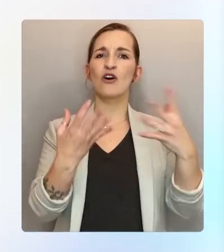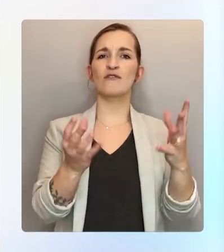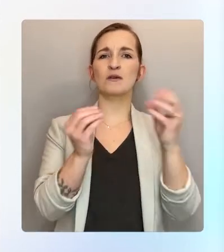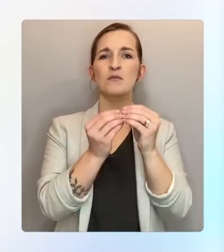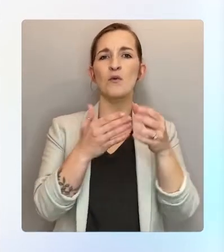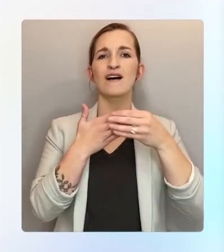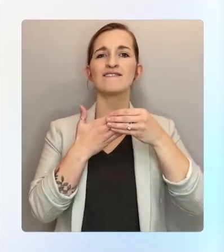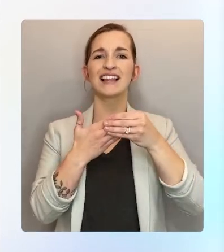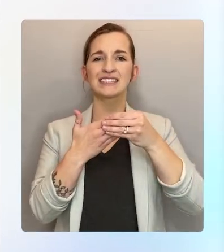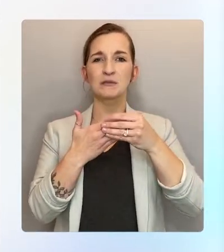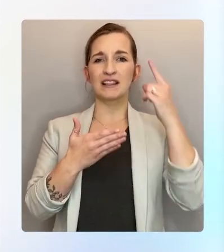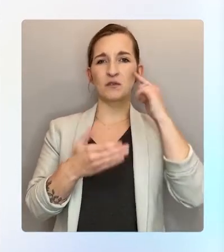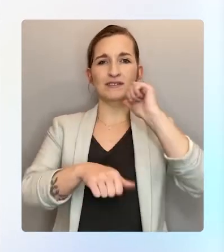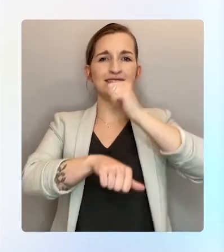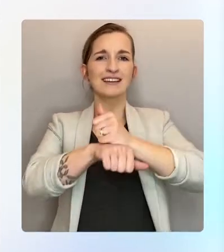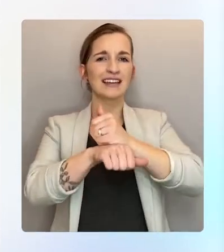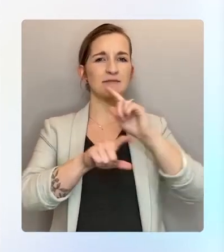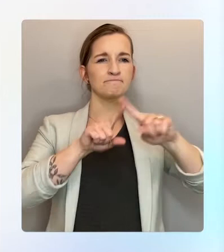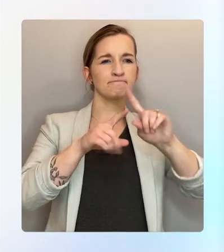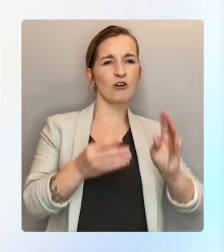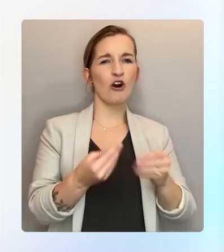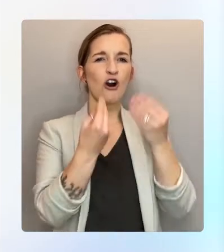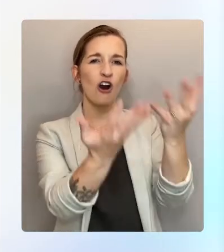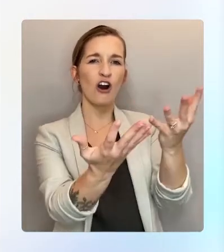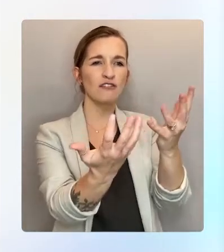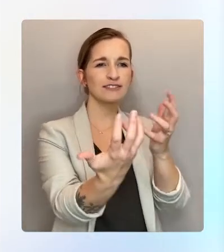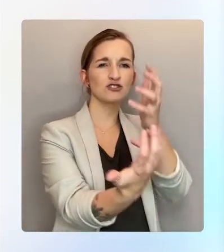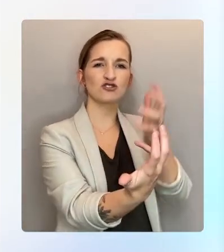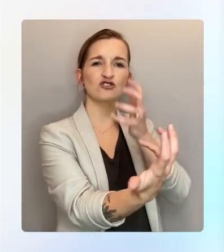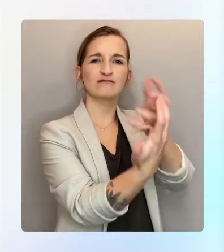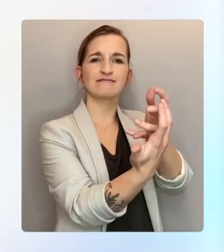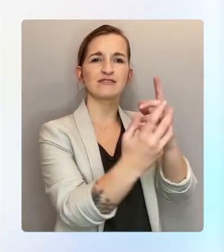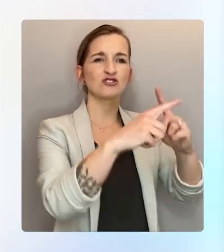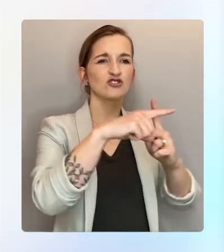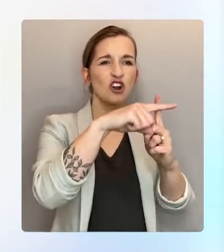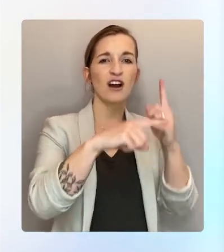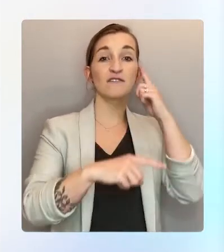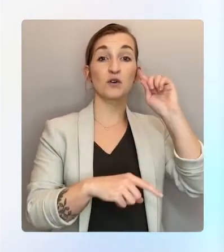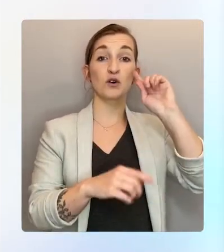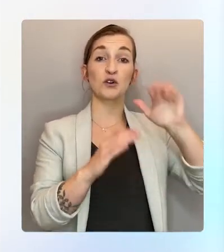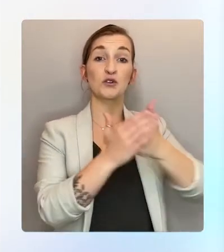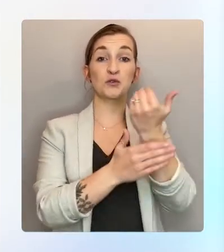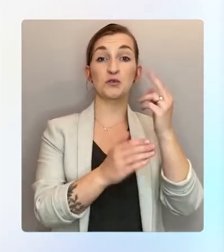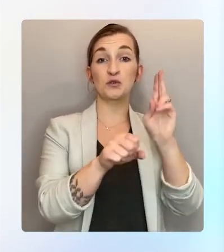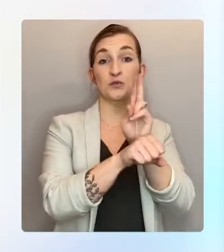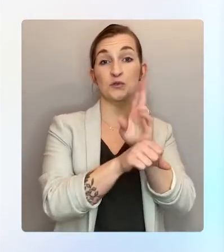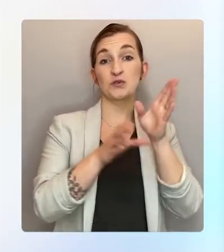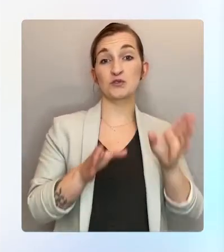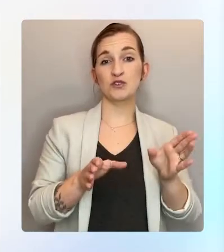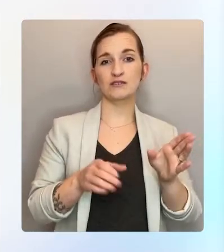in setting up offers targeted for new users. For example, sign up today